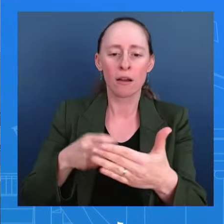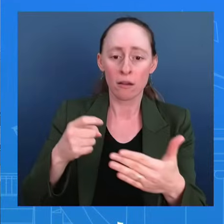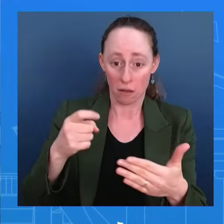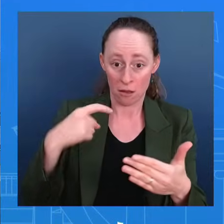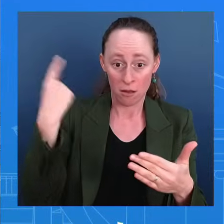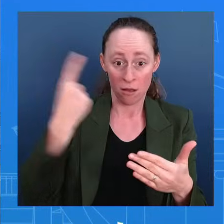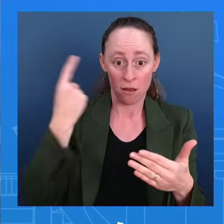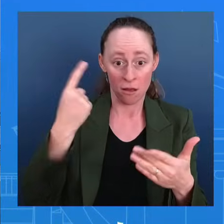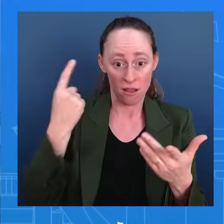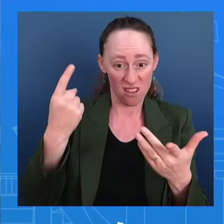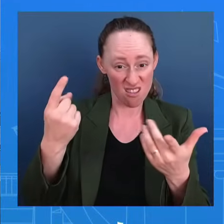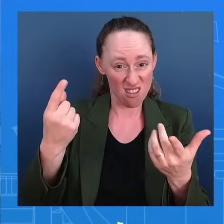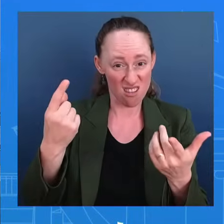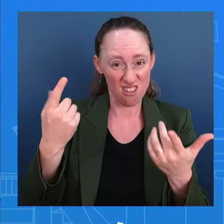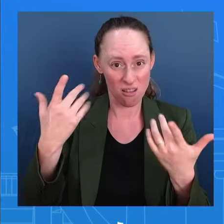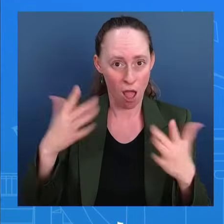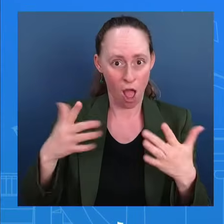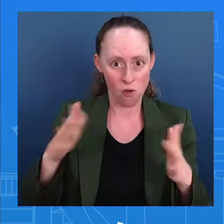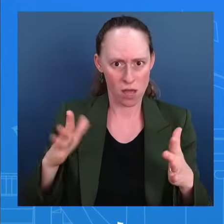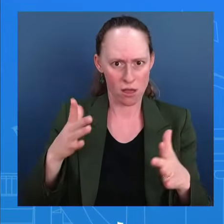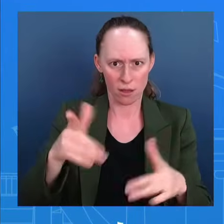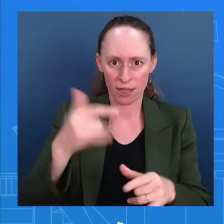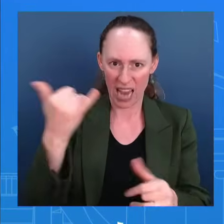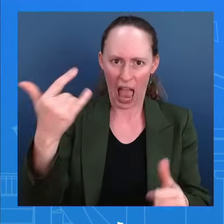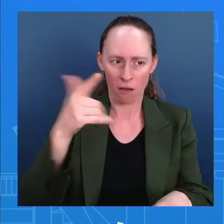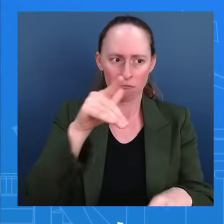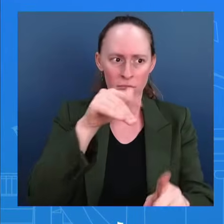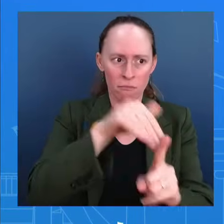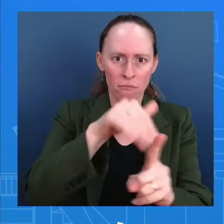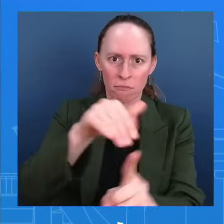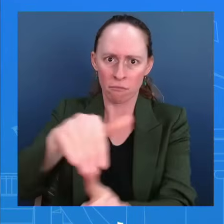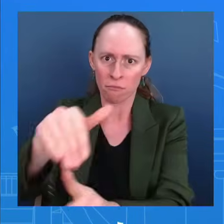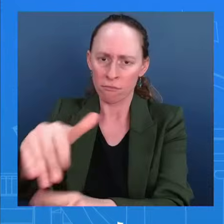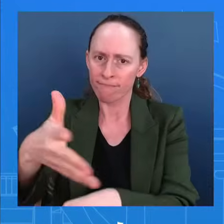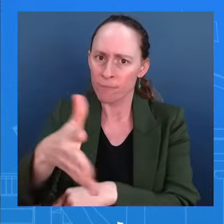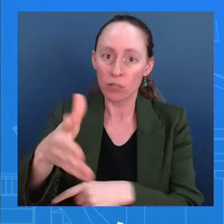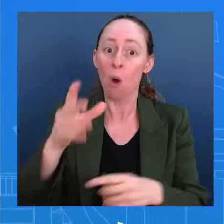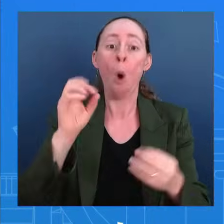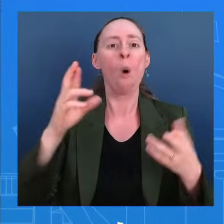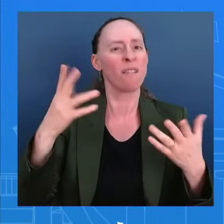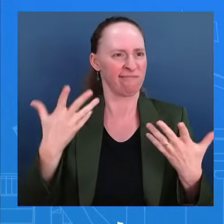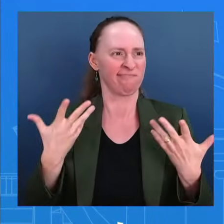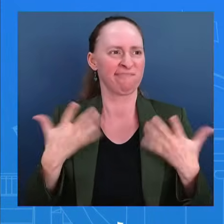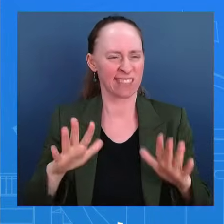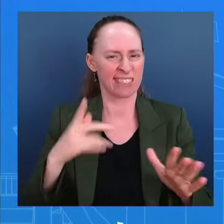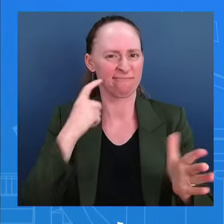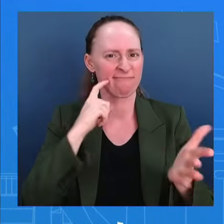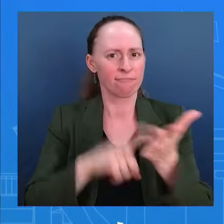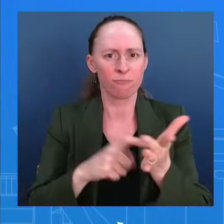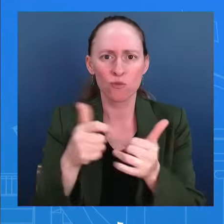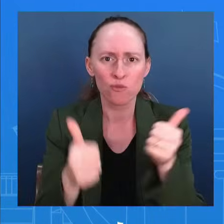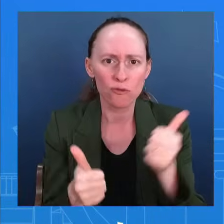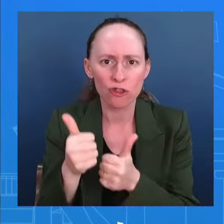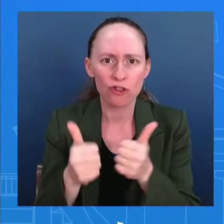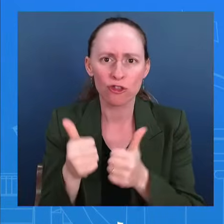to keep it from happening? Ms. Jean-Pierre: Well, I think certainly a preemptive st- -- a preemptive attempt to keep it from happening.